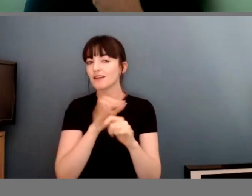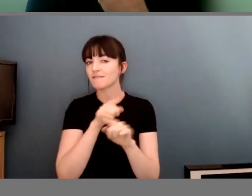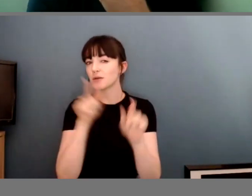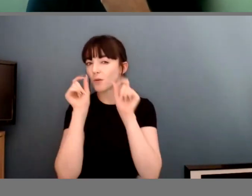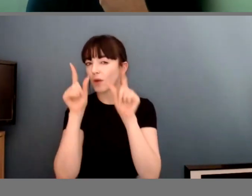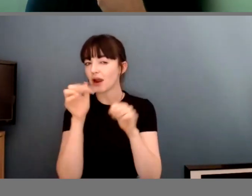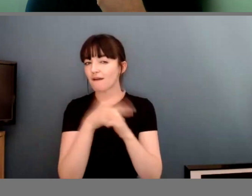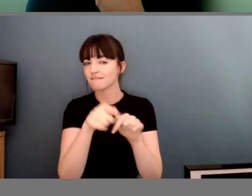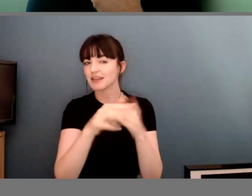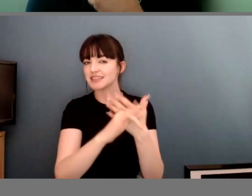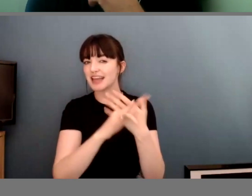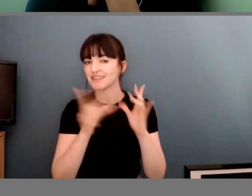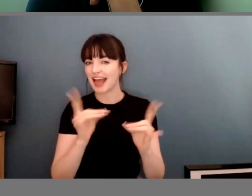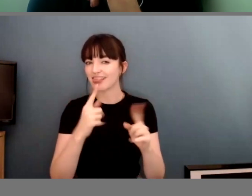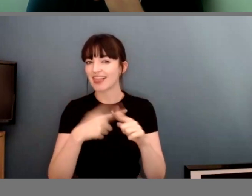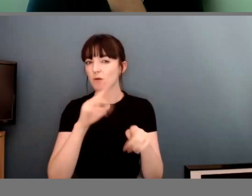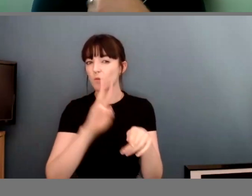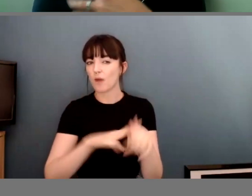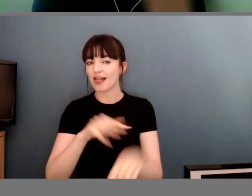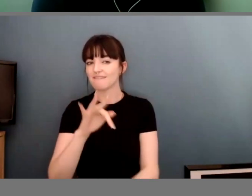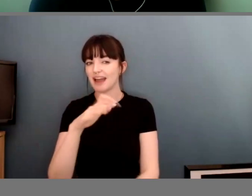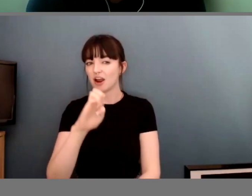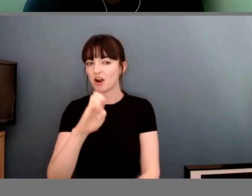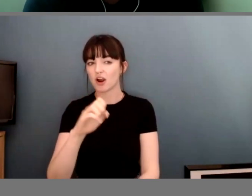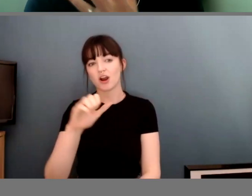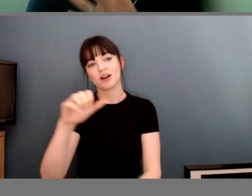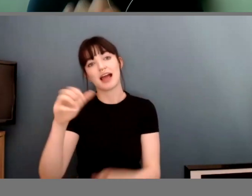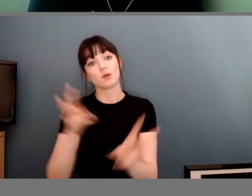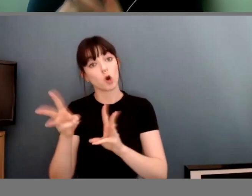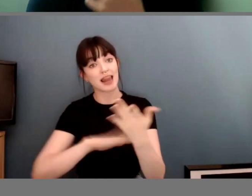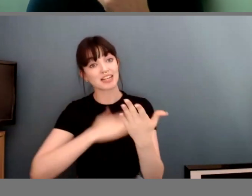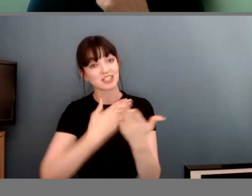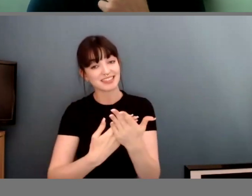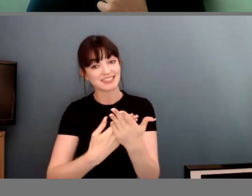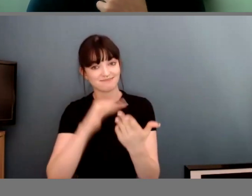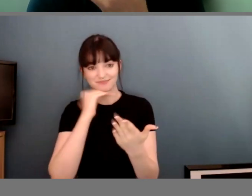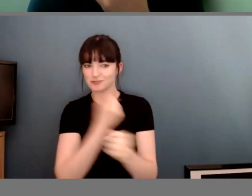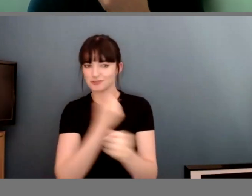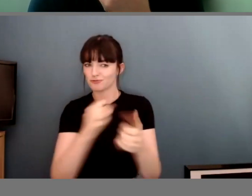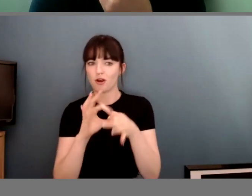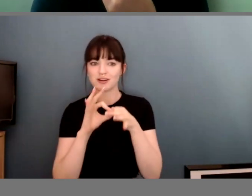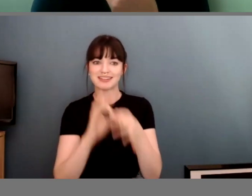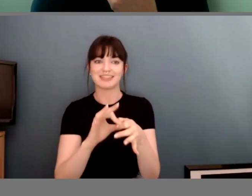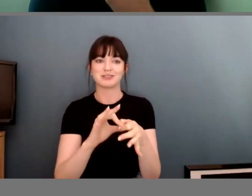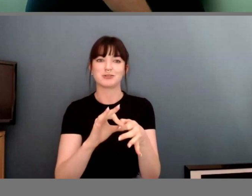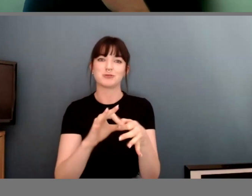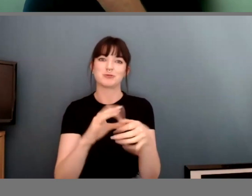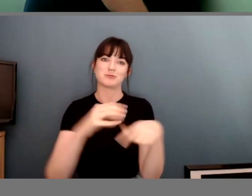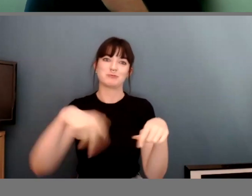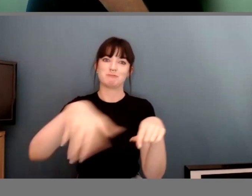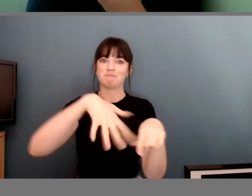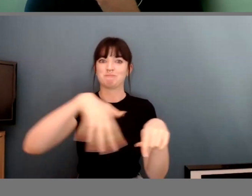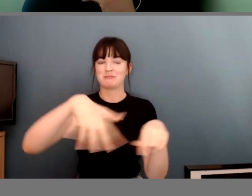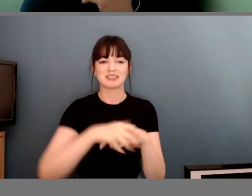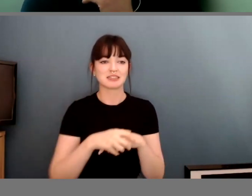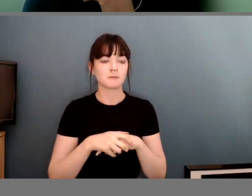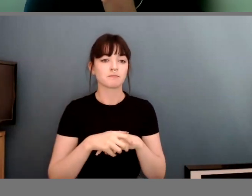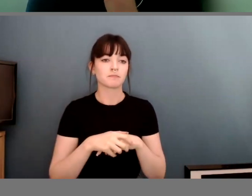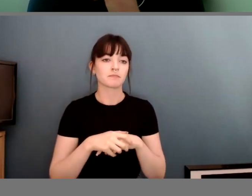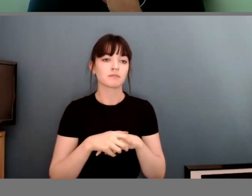Health and Welfare Act in work legislation. But there is a regulation within that that's